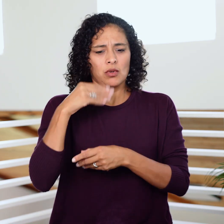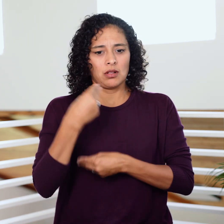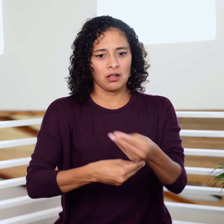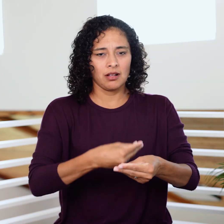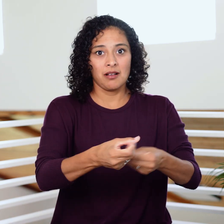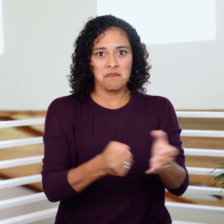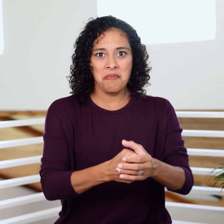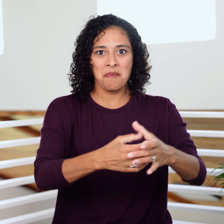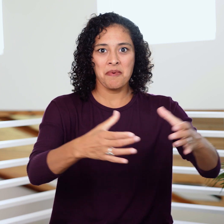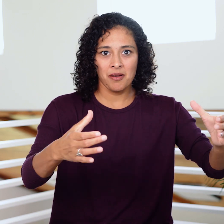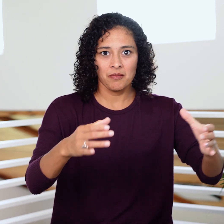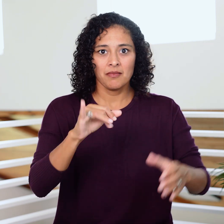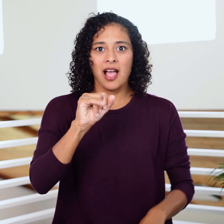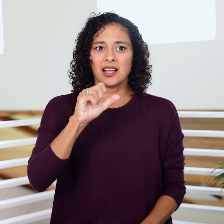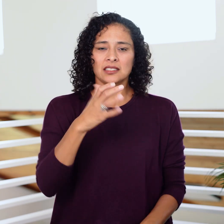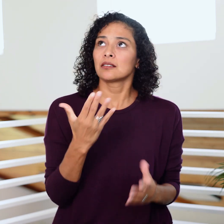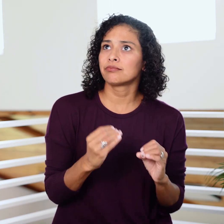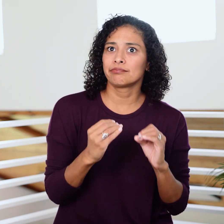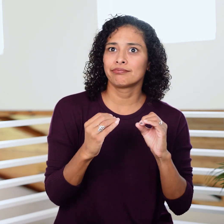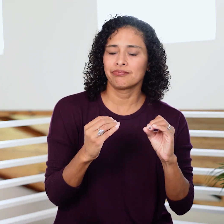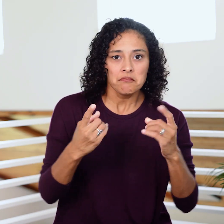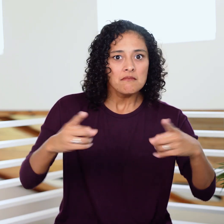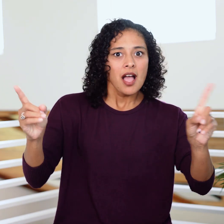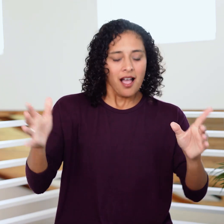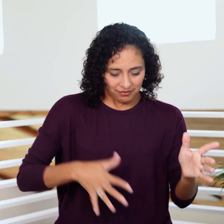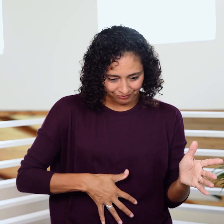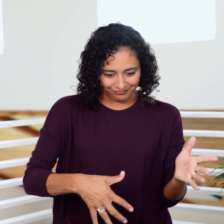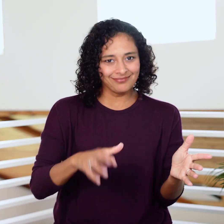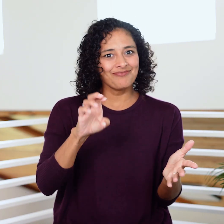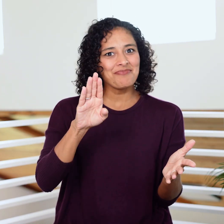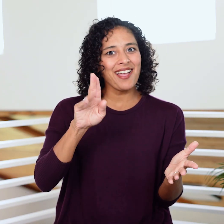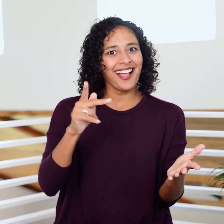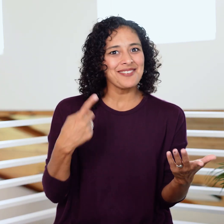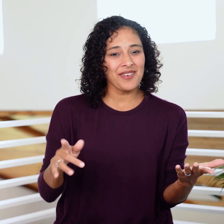of many offspring to Isaac, God has to open Rebekah’s womb.